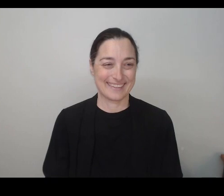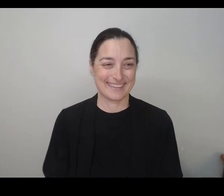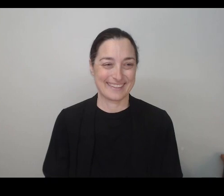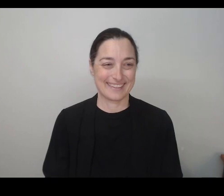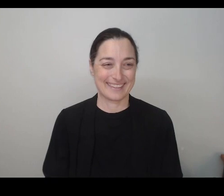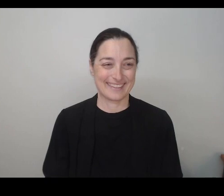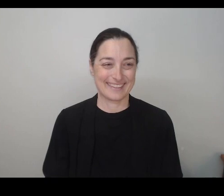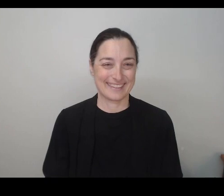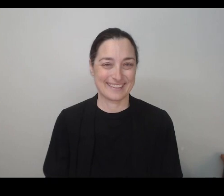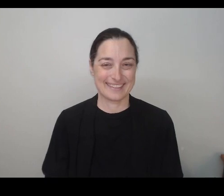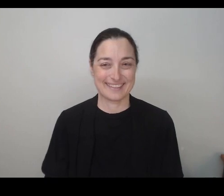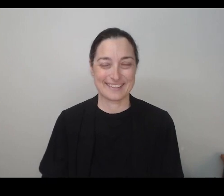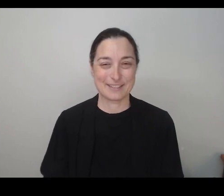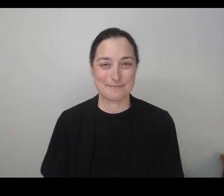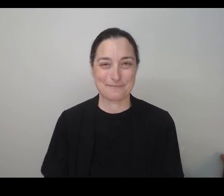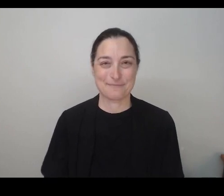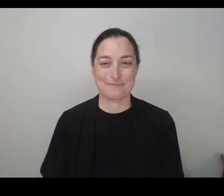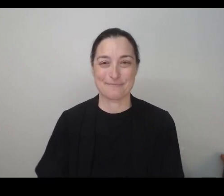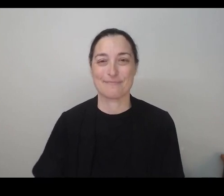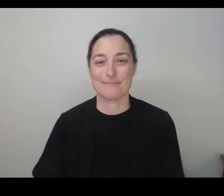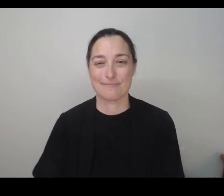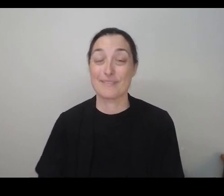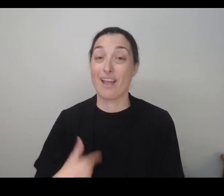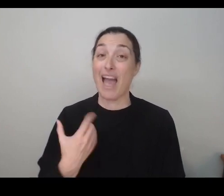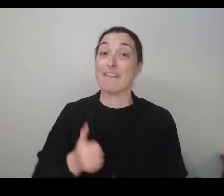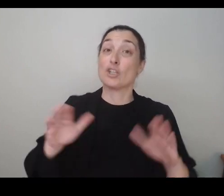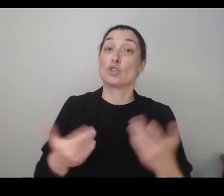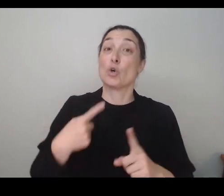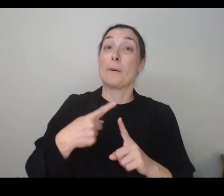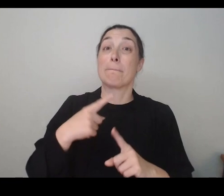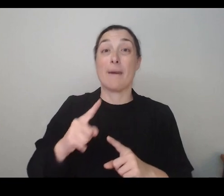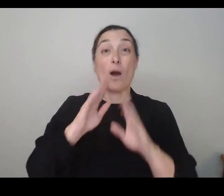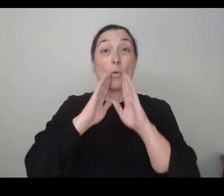I have a very short but wonderful job, and that's to thank our speakers.